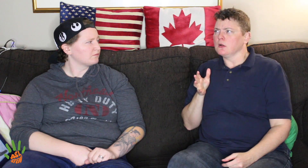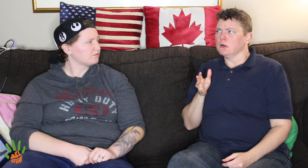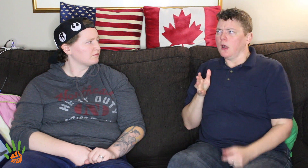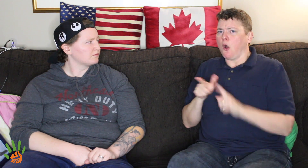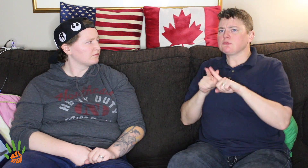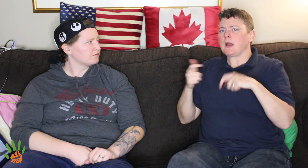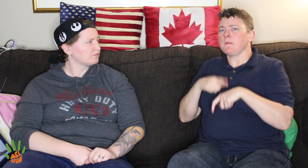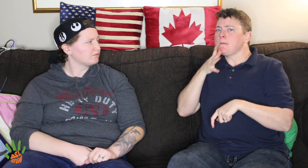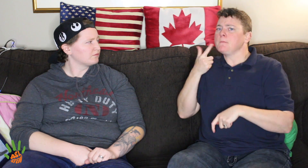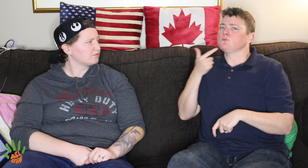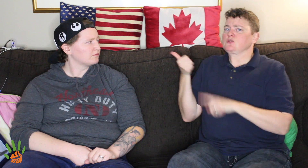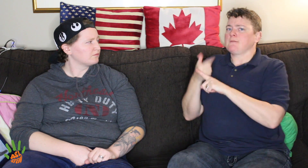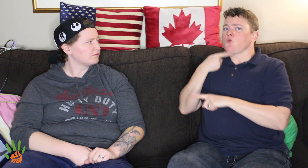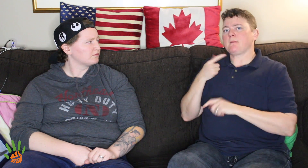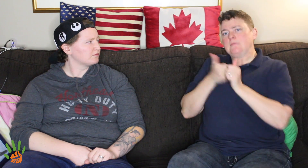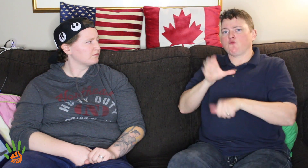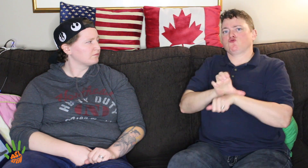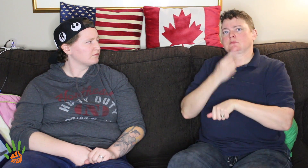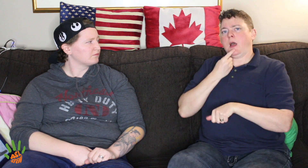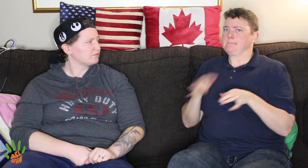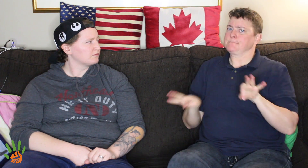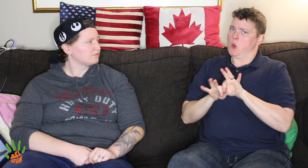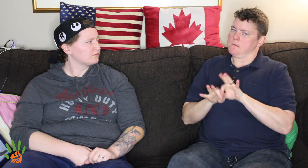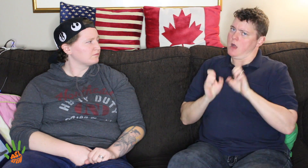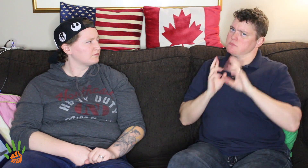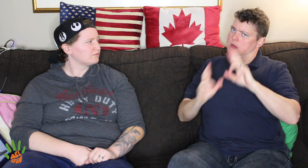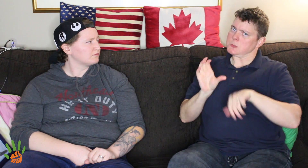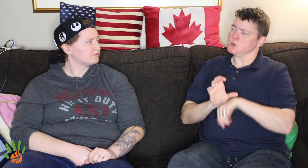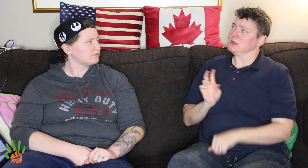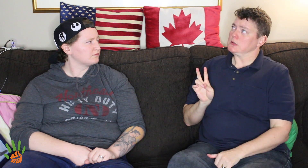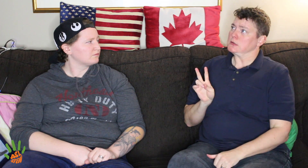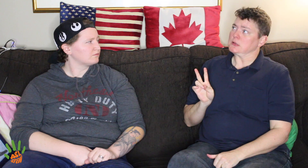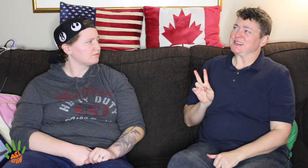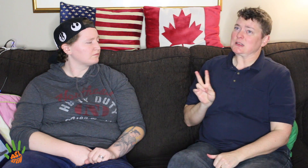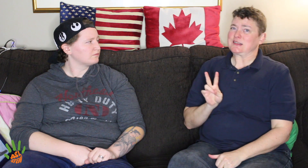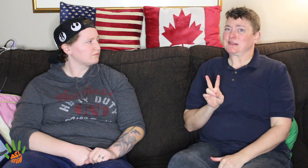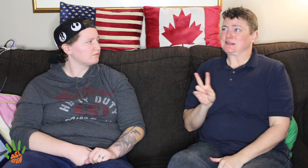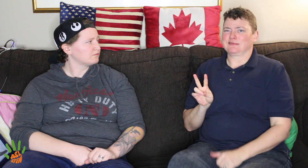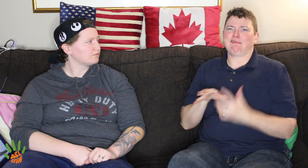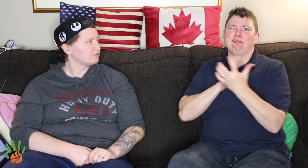My mom told me obviously you follow what church says. But I was really confused.